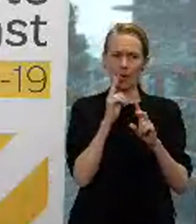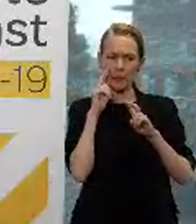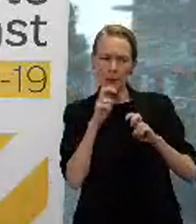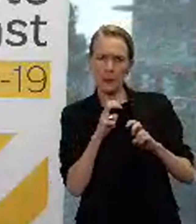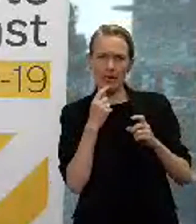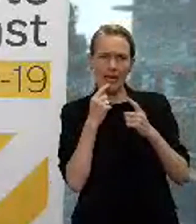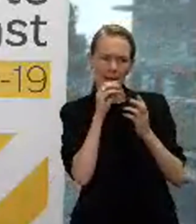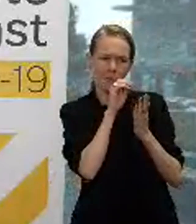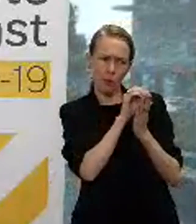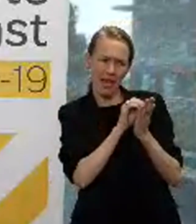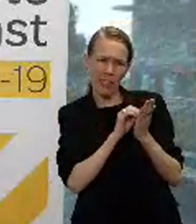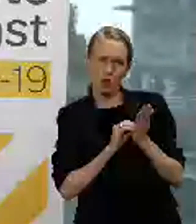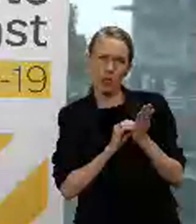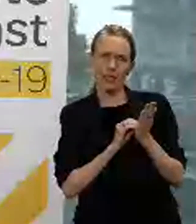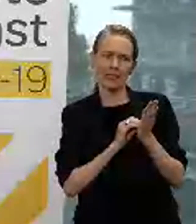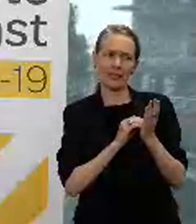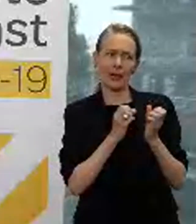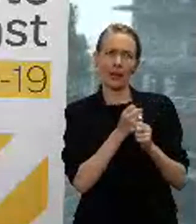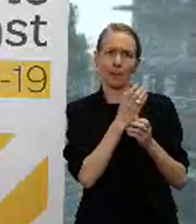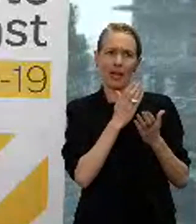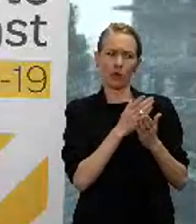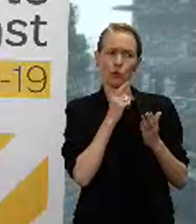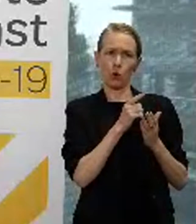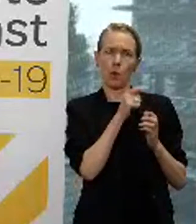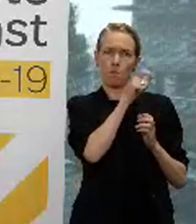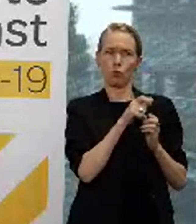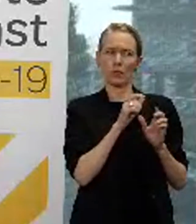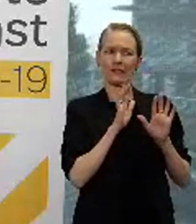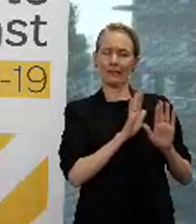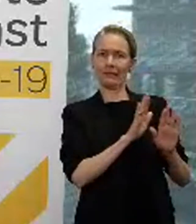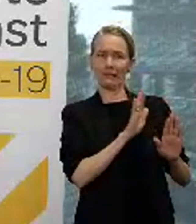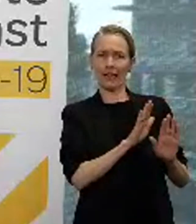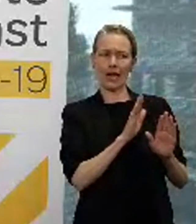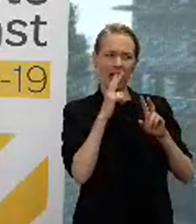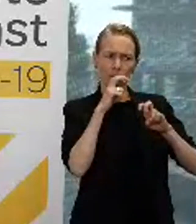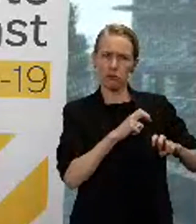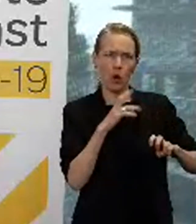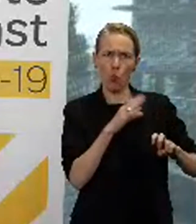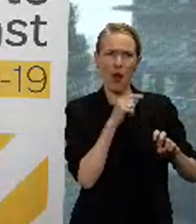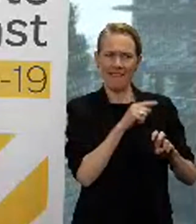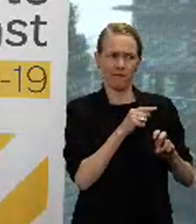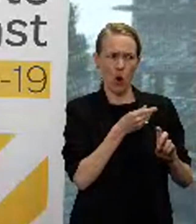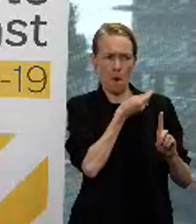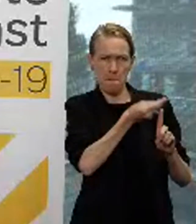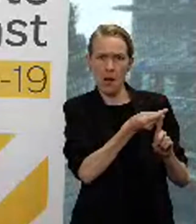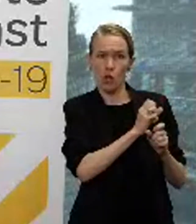into the source of this person's infection. This case is also being caught early